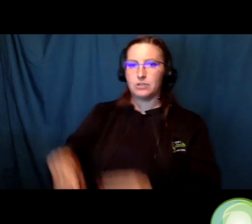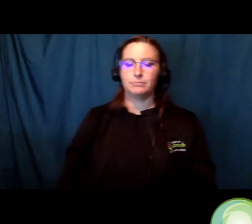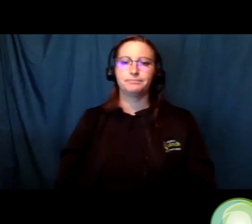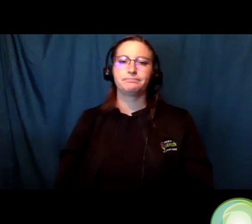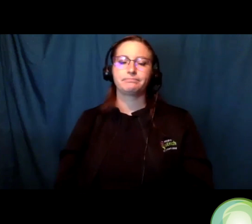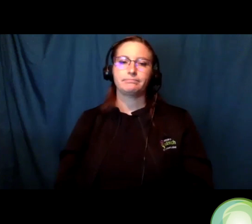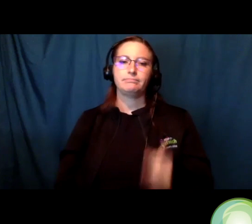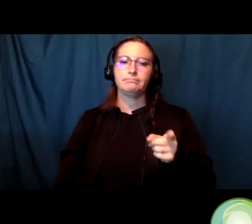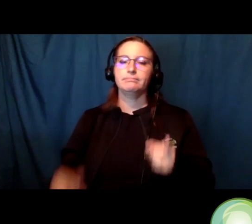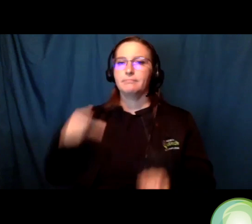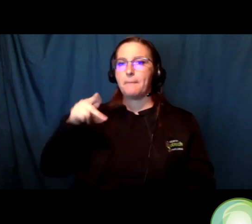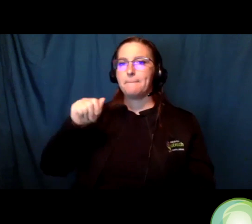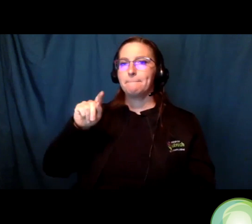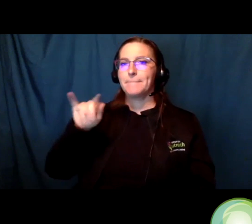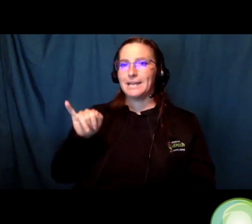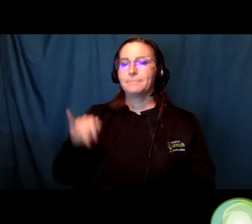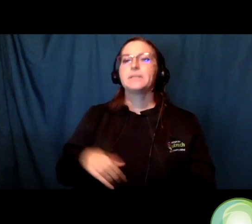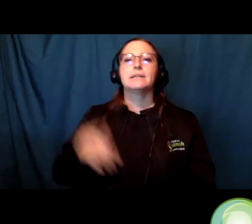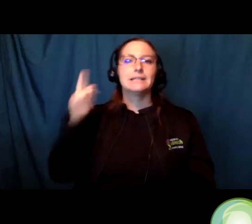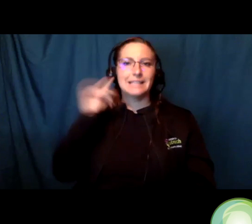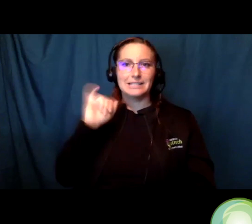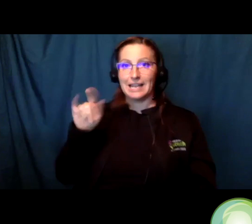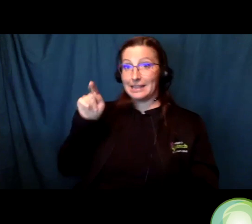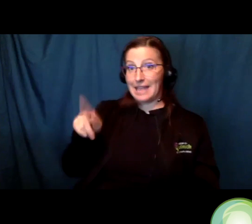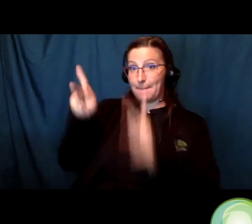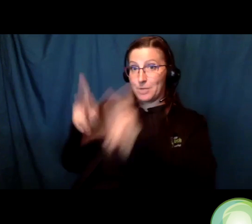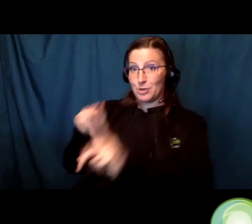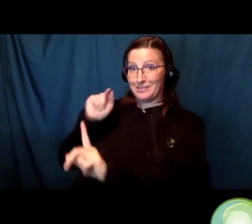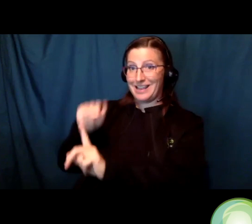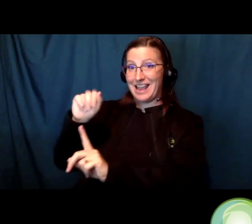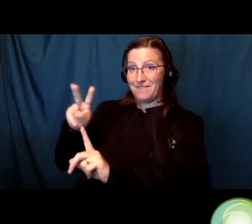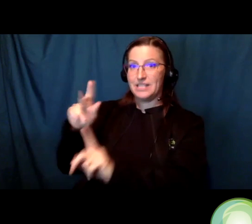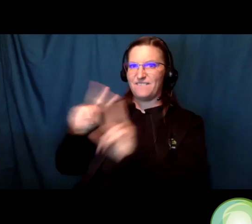person is trying to be very territorial about that child, probably because